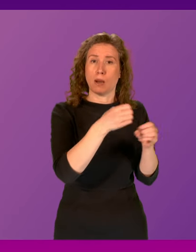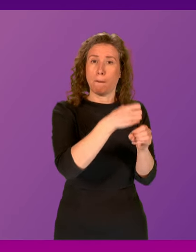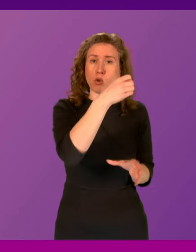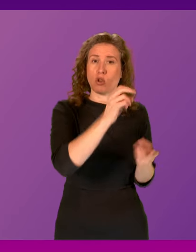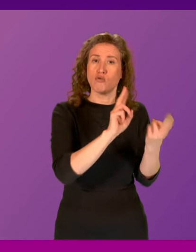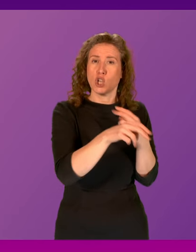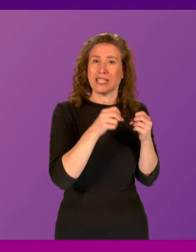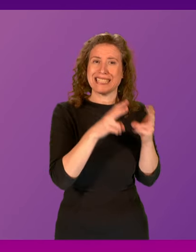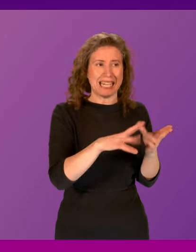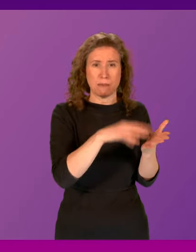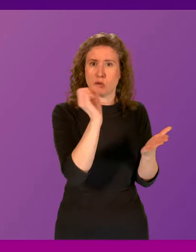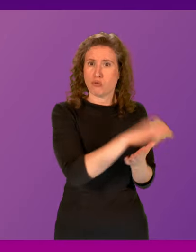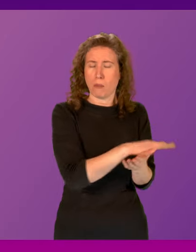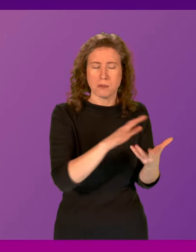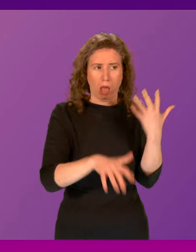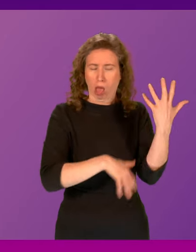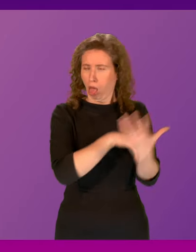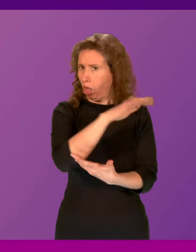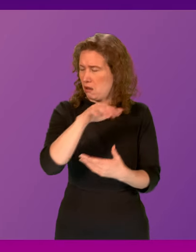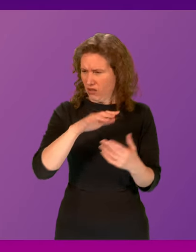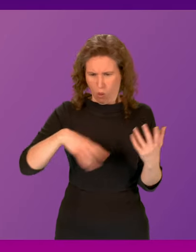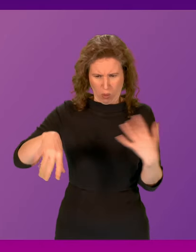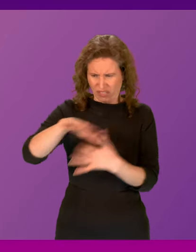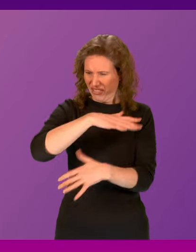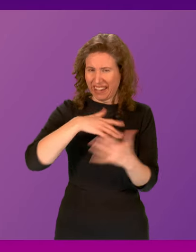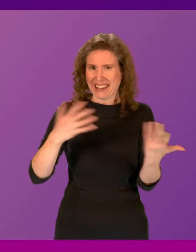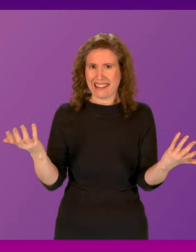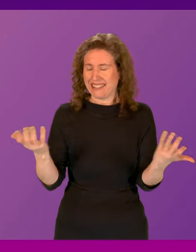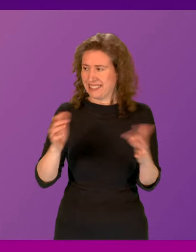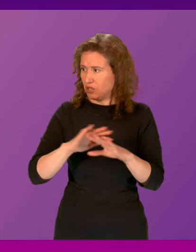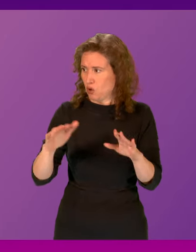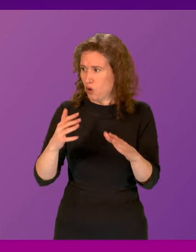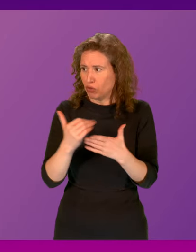Government has done precious little to help us to combat the climate emergency?